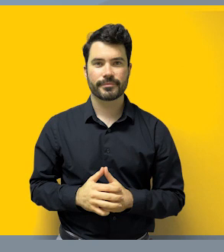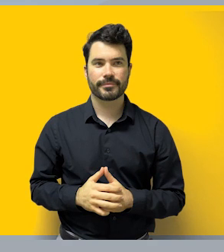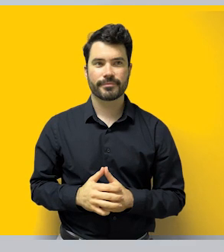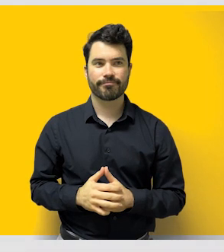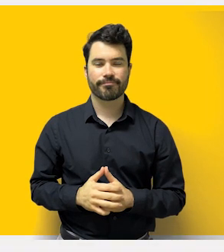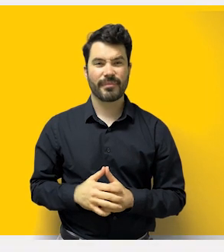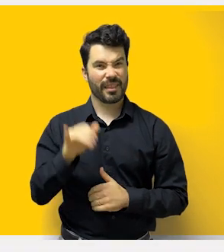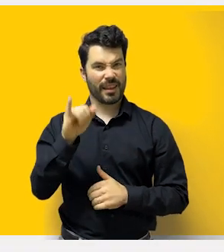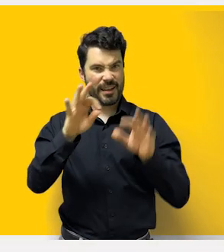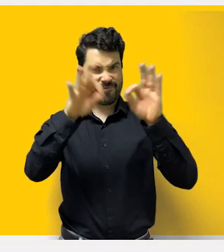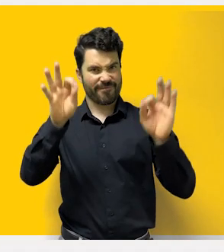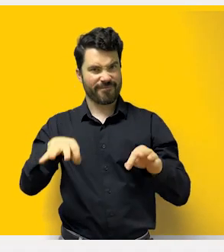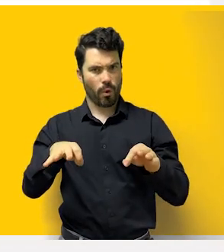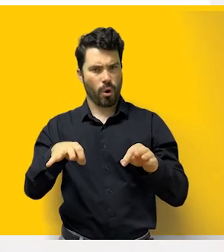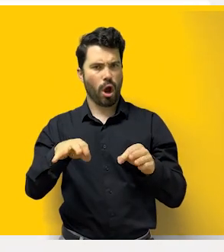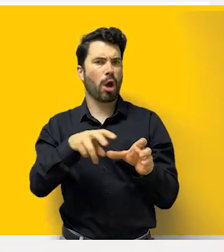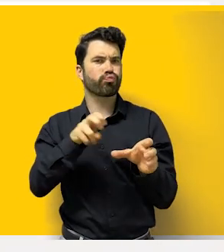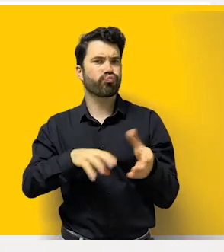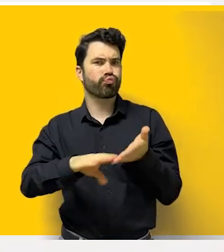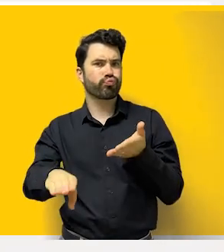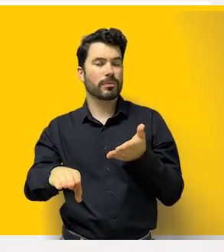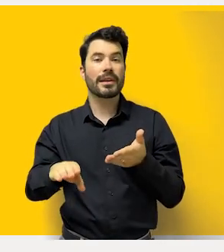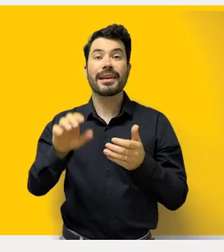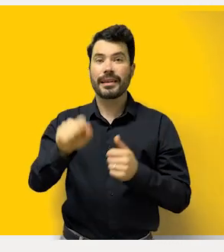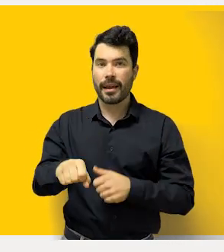The exemption form can be found on the Wolverine Access